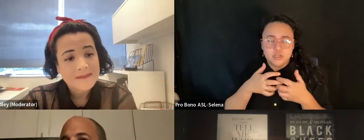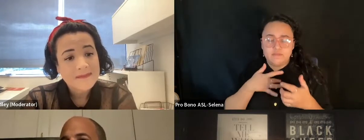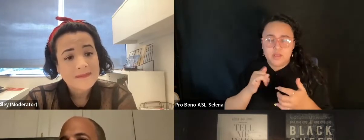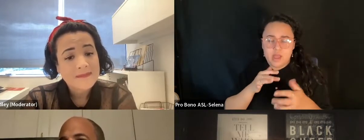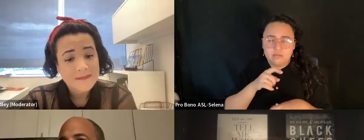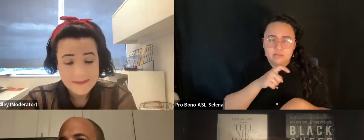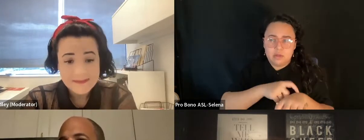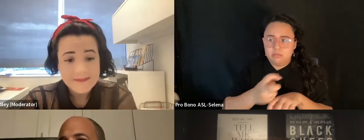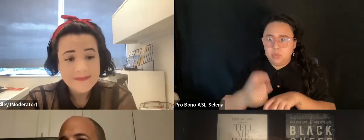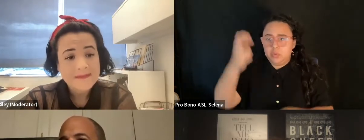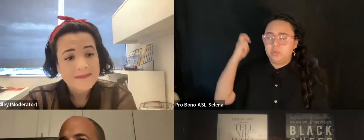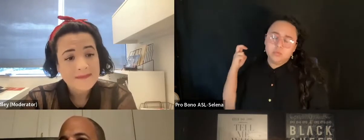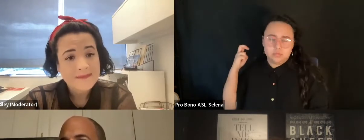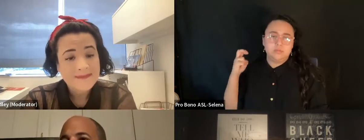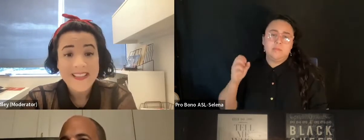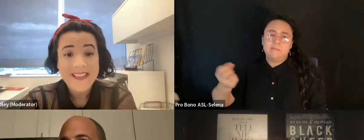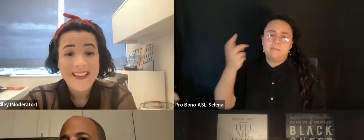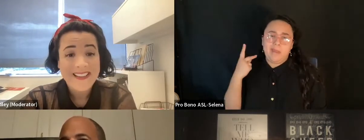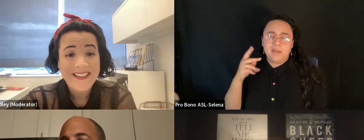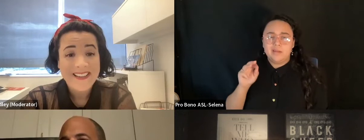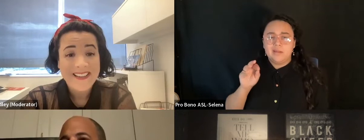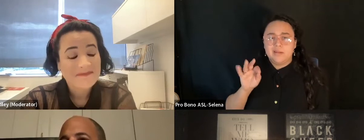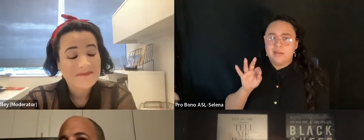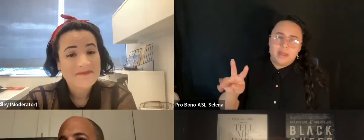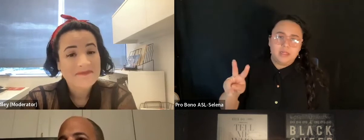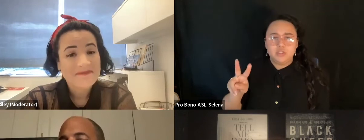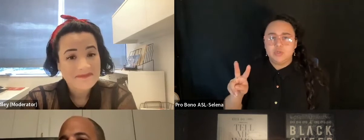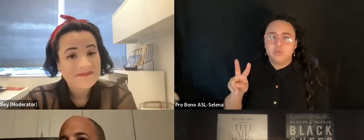There's no interview to allow you to escape from the story. You're just forced to live there.